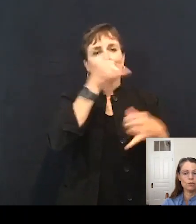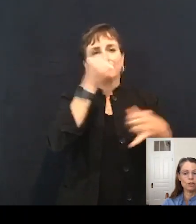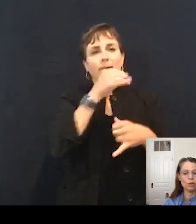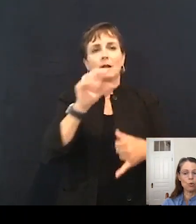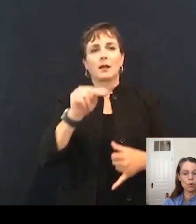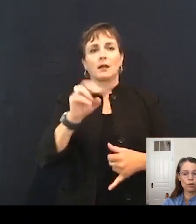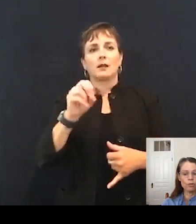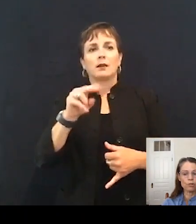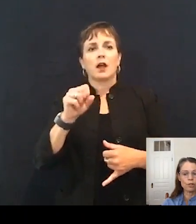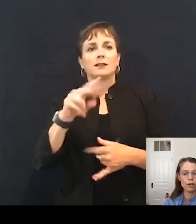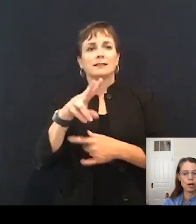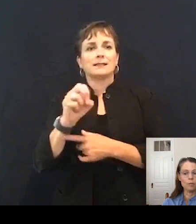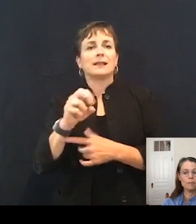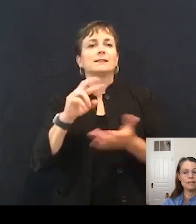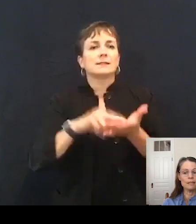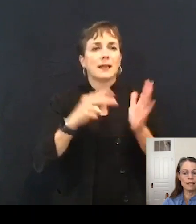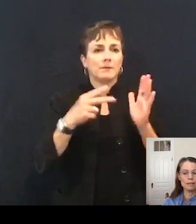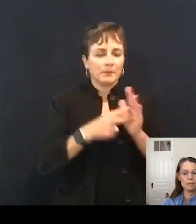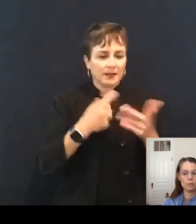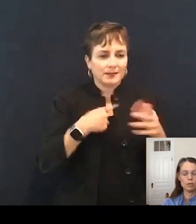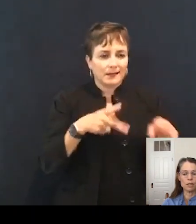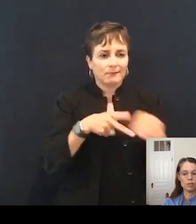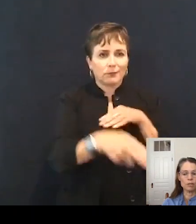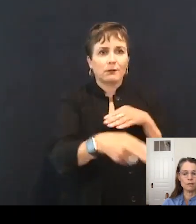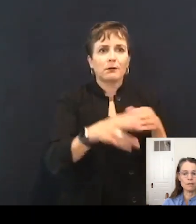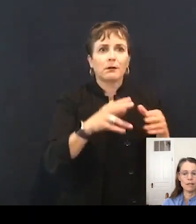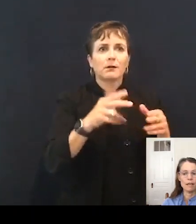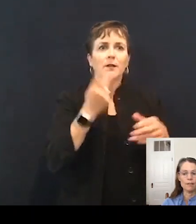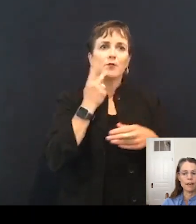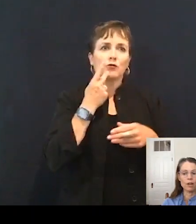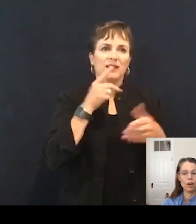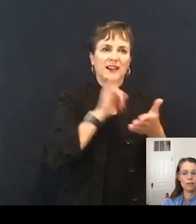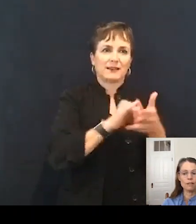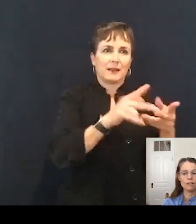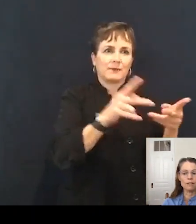Those in orange are missense mutations that cause